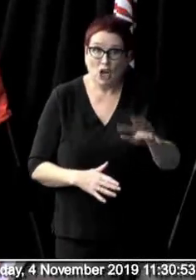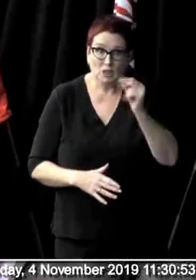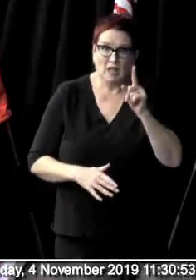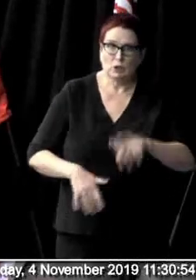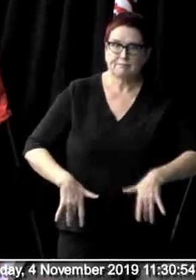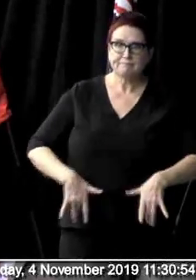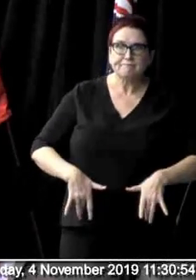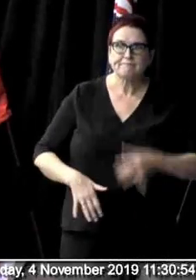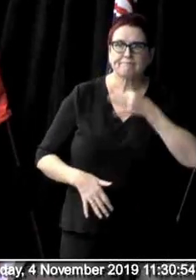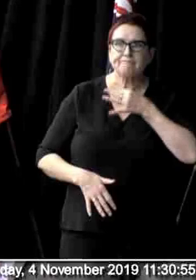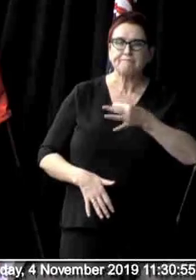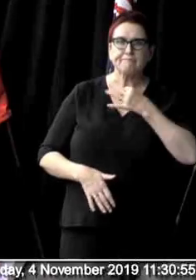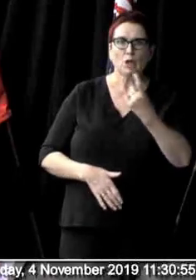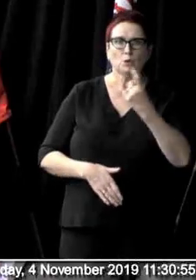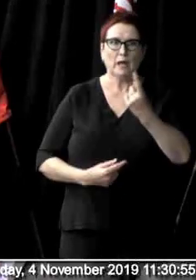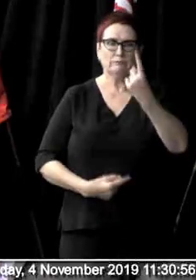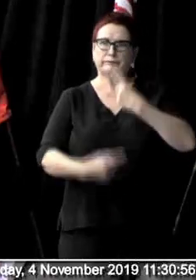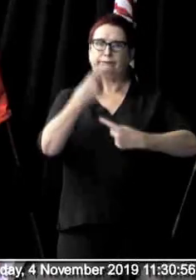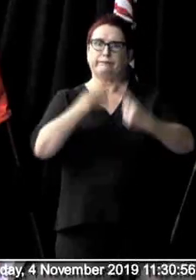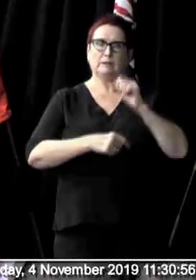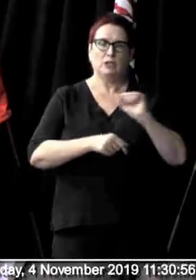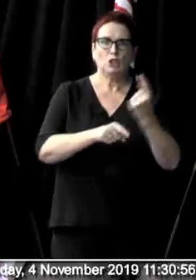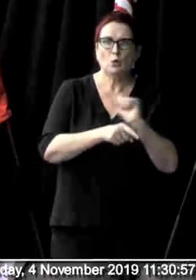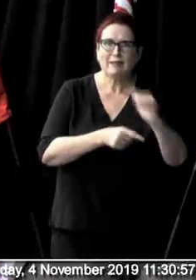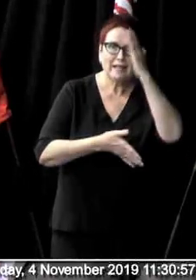in the Commission public hearing and speak about their experiences.